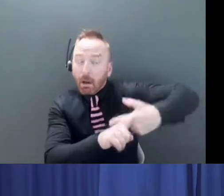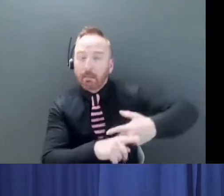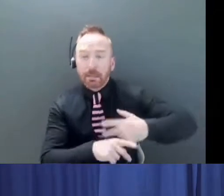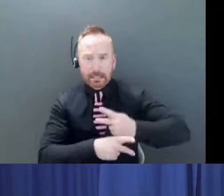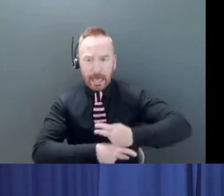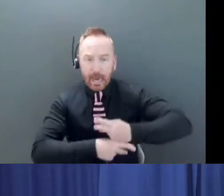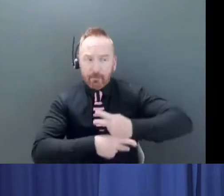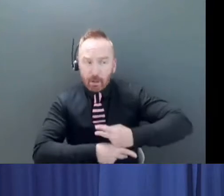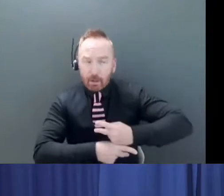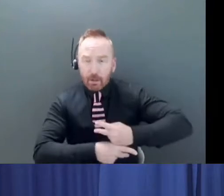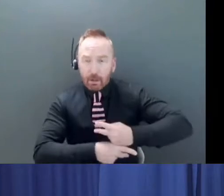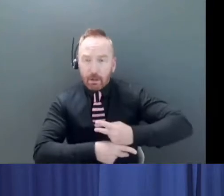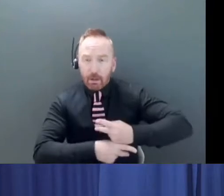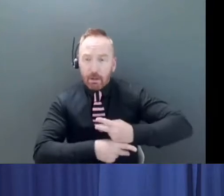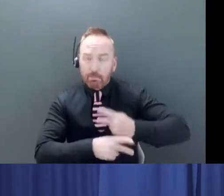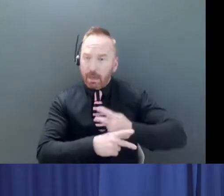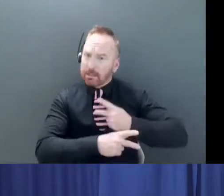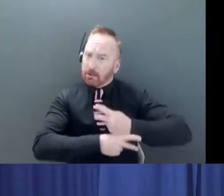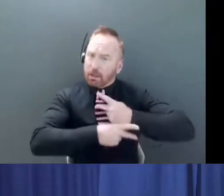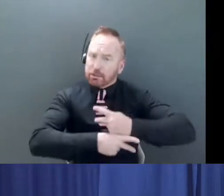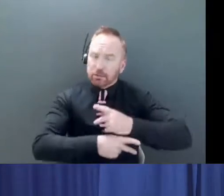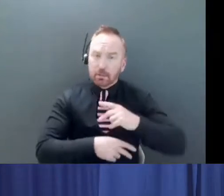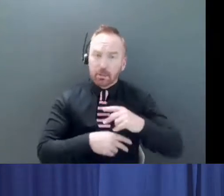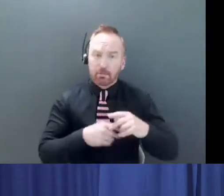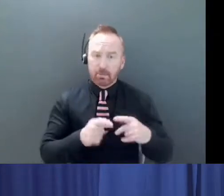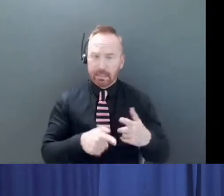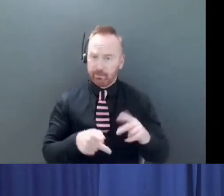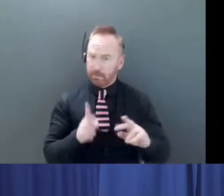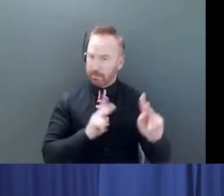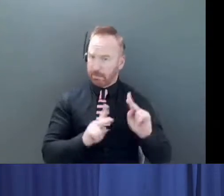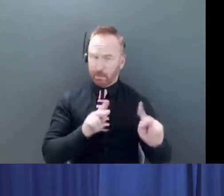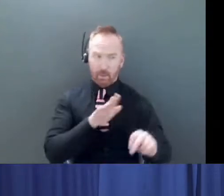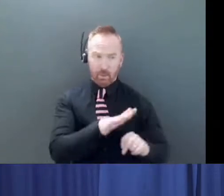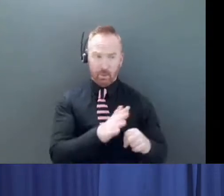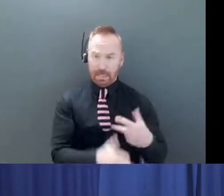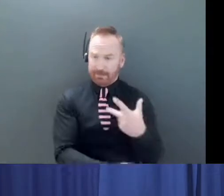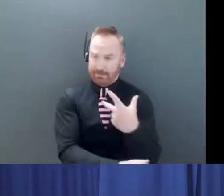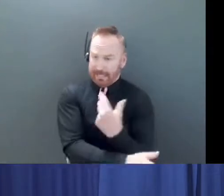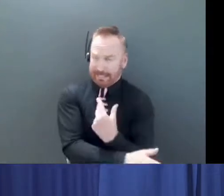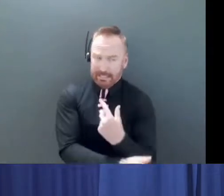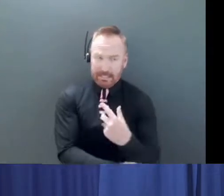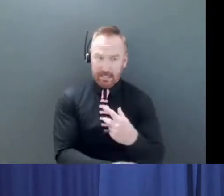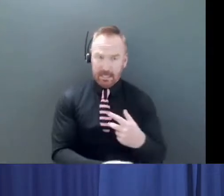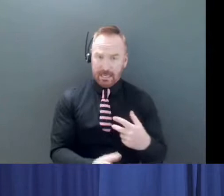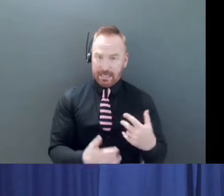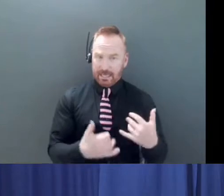who are not yet eligible for vaccine or for those who remain unvaccinated by choice.